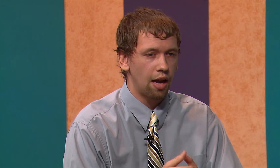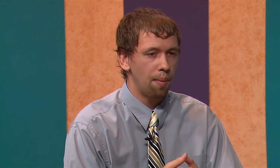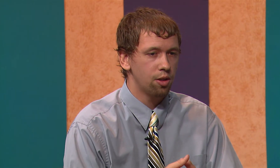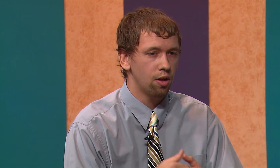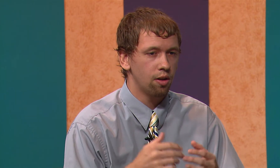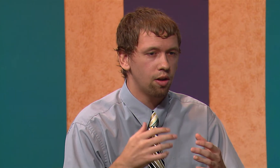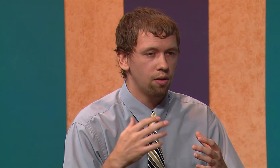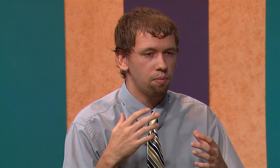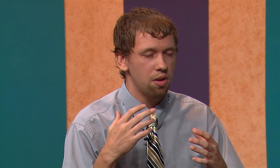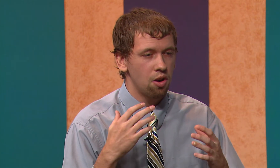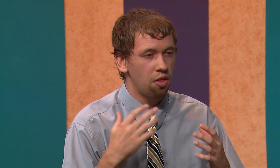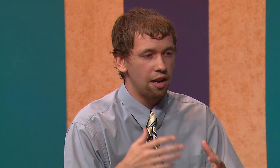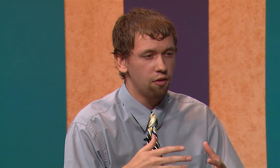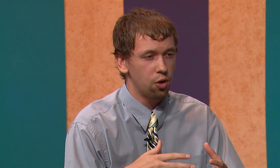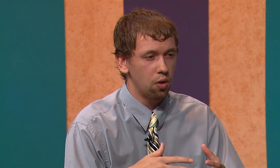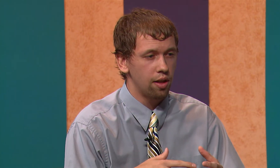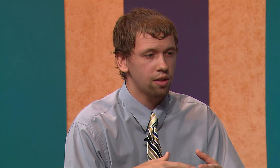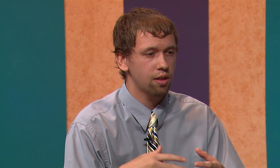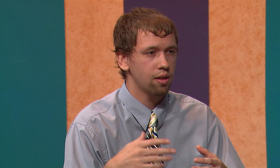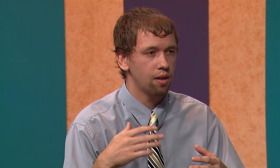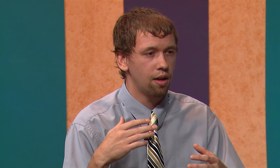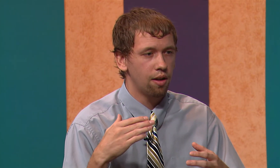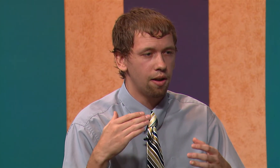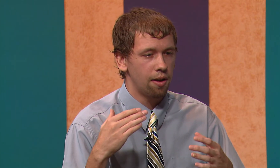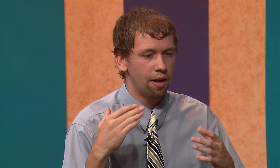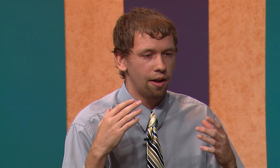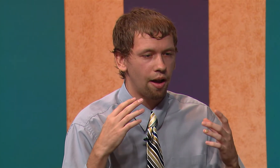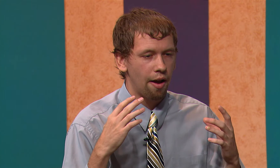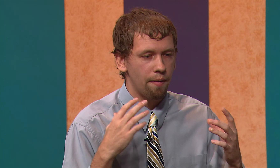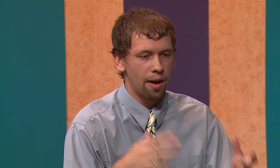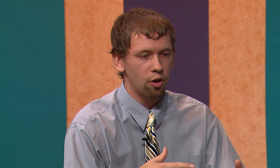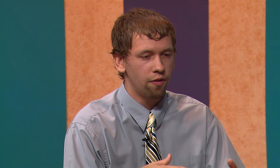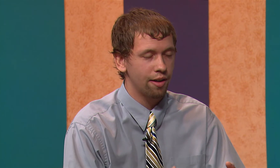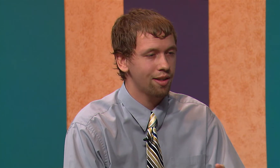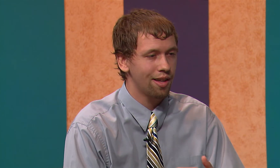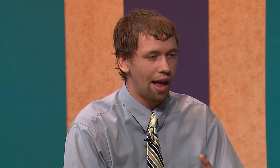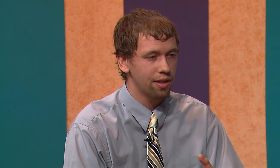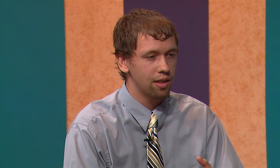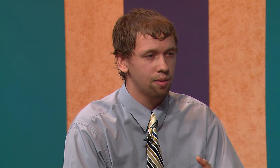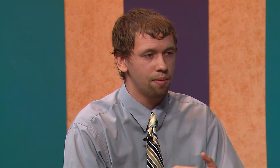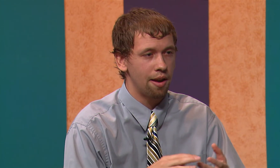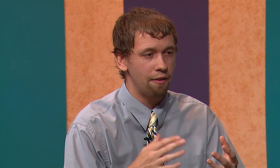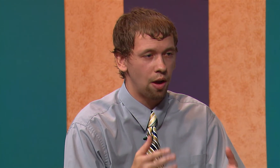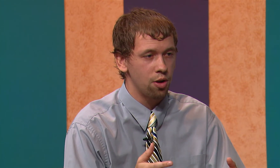The comments are both “thank you for doing this, I couldn’t find classes and I found